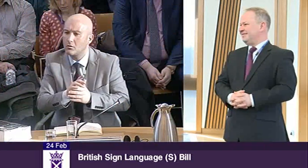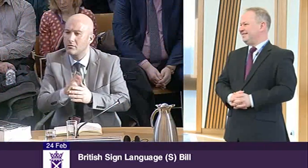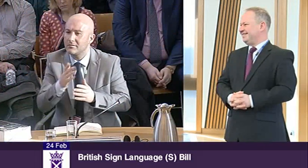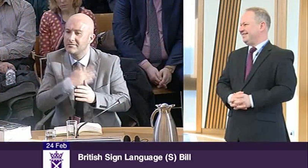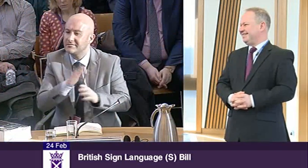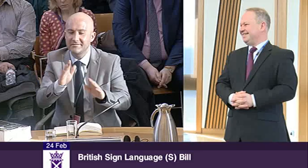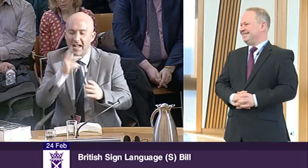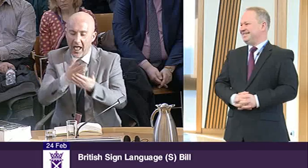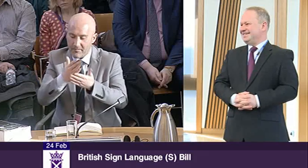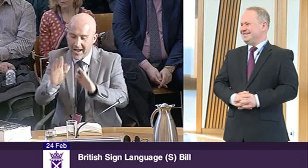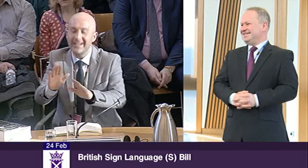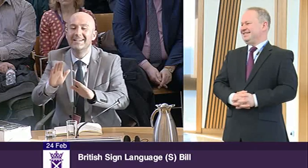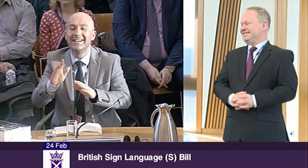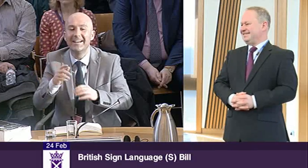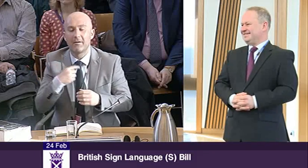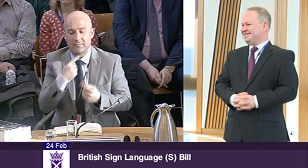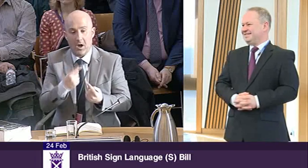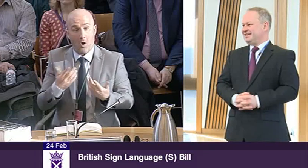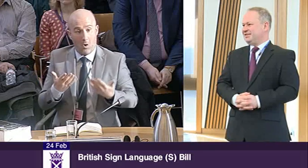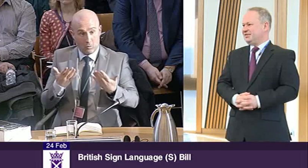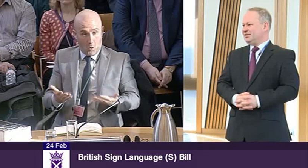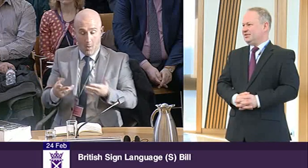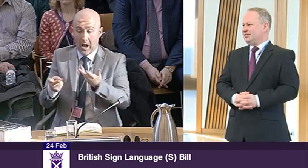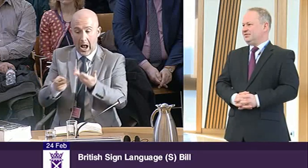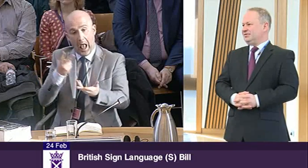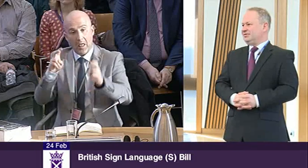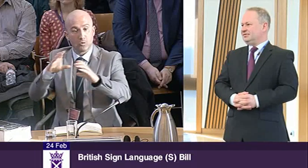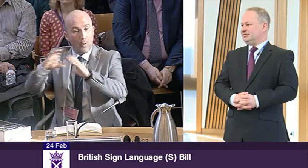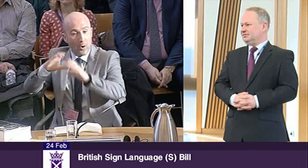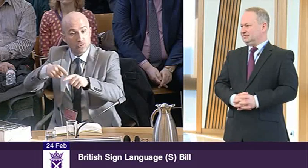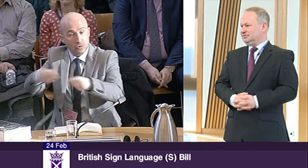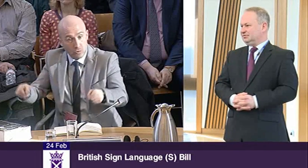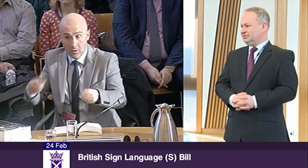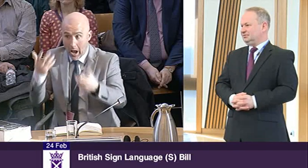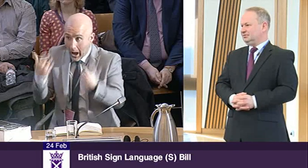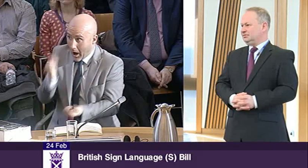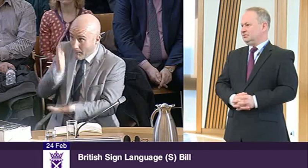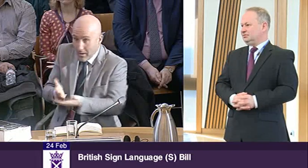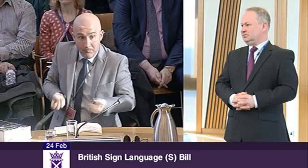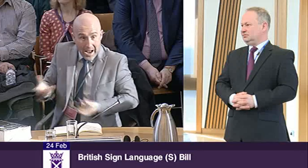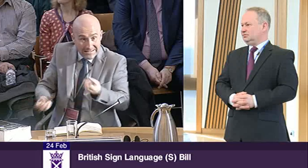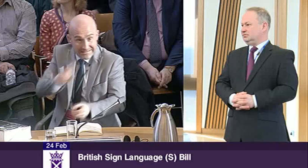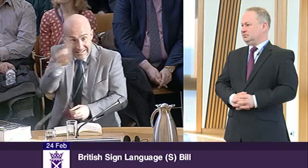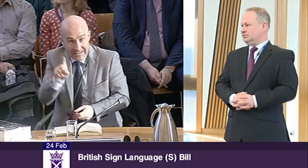Frankie McLean: No; I will clarify. At the moment, we are not totally sure what the spending